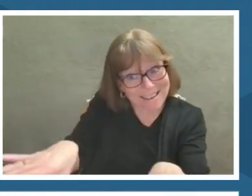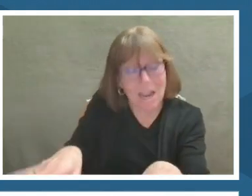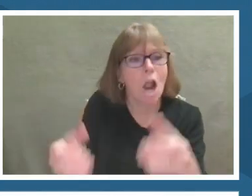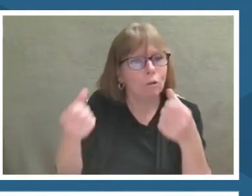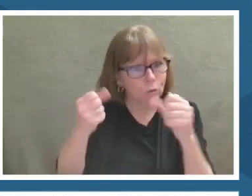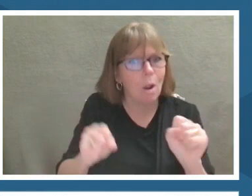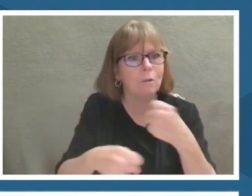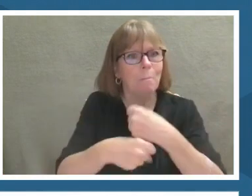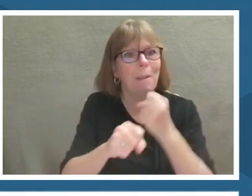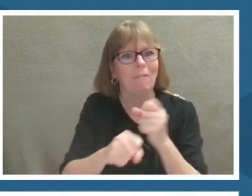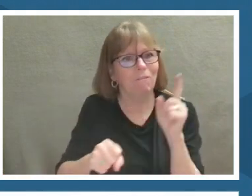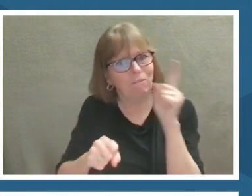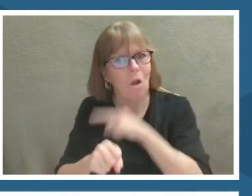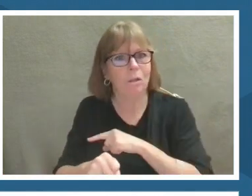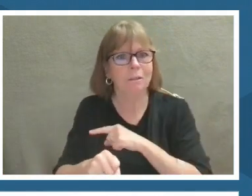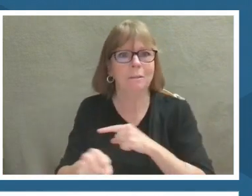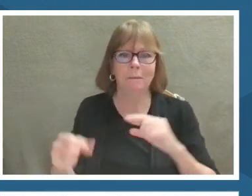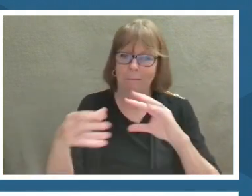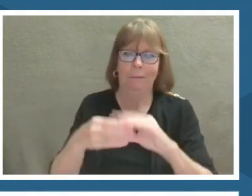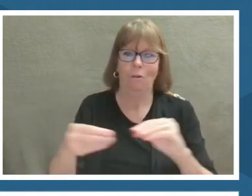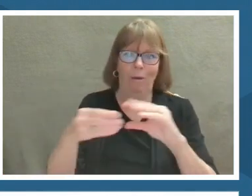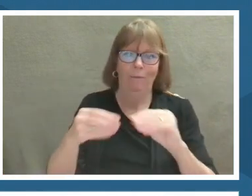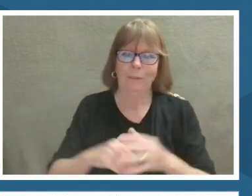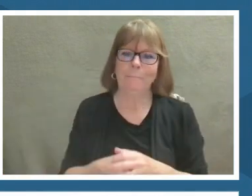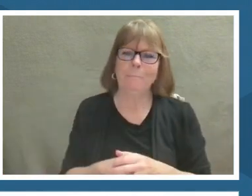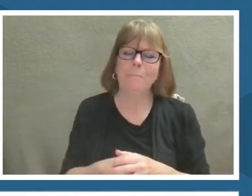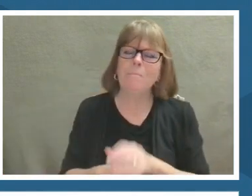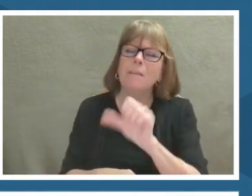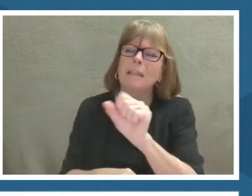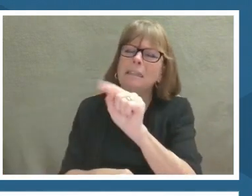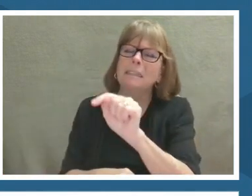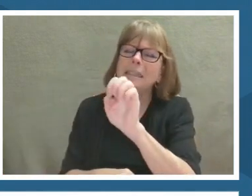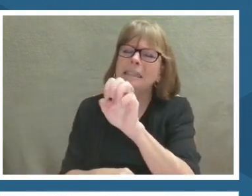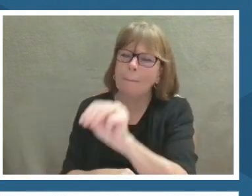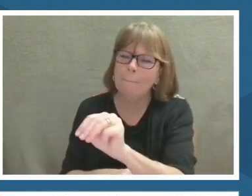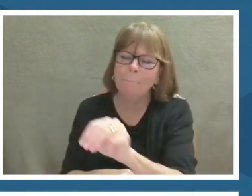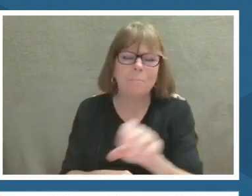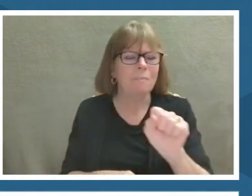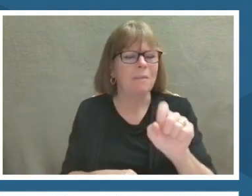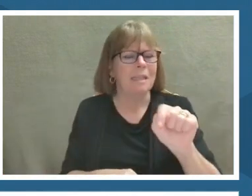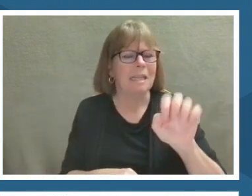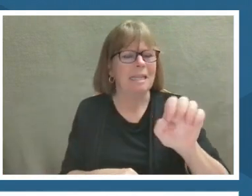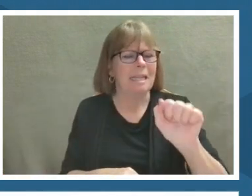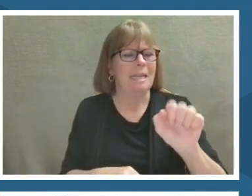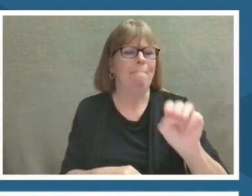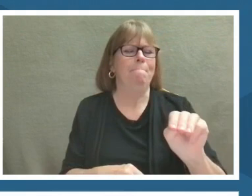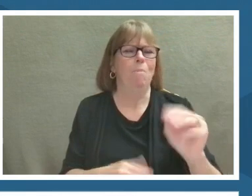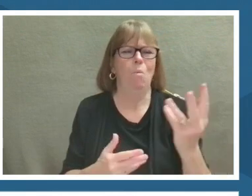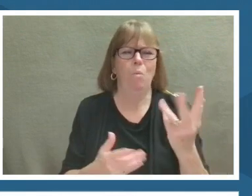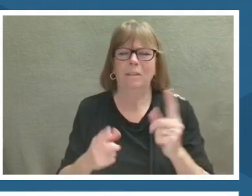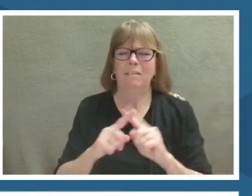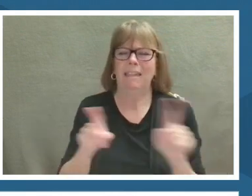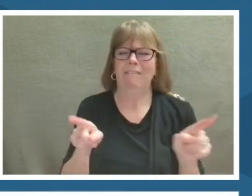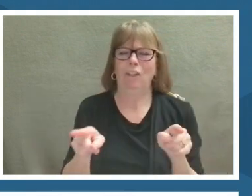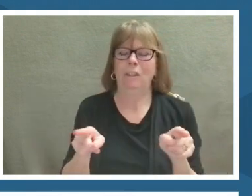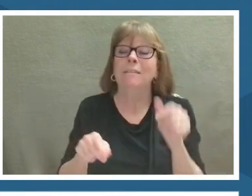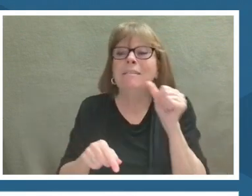also this challenge between stem and steam yesterday i attended an amazing two days